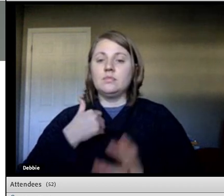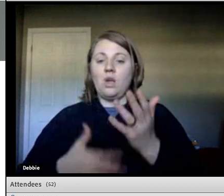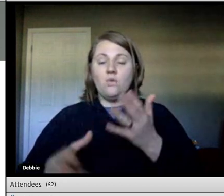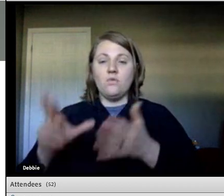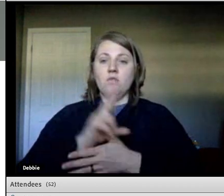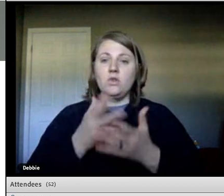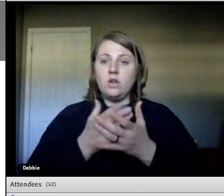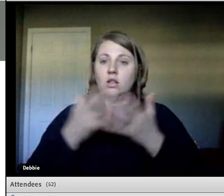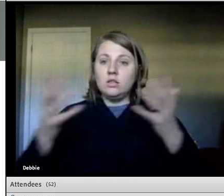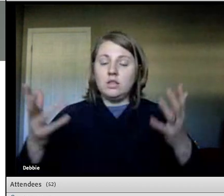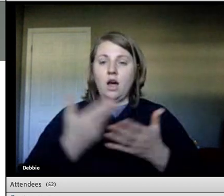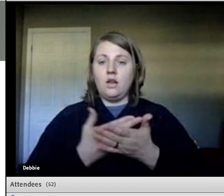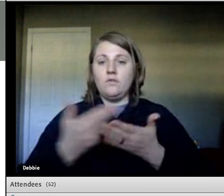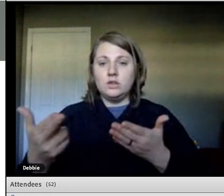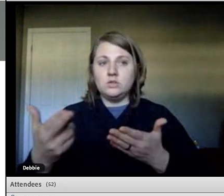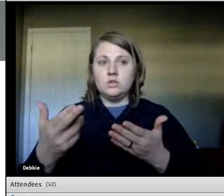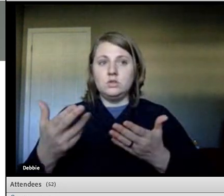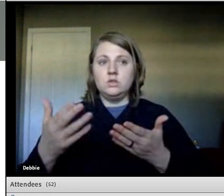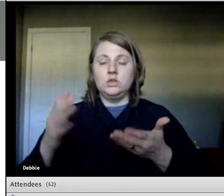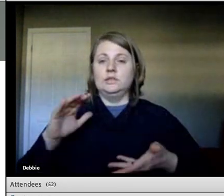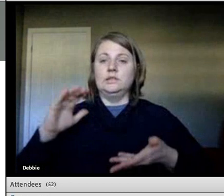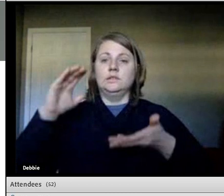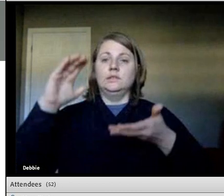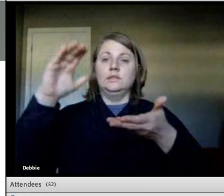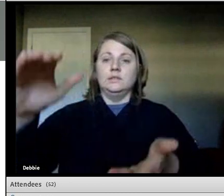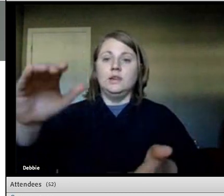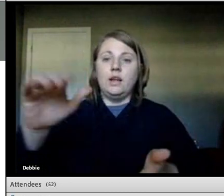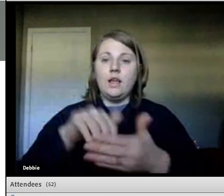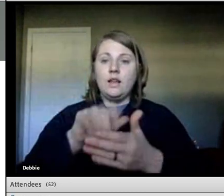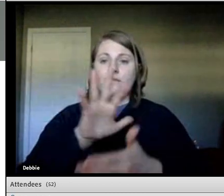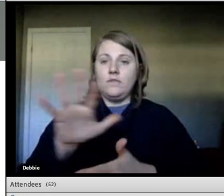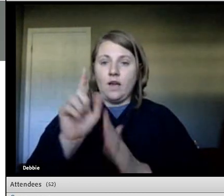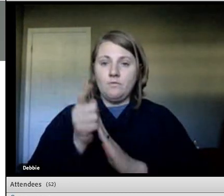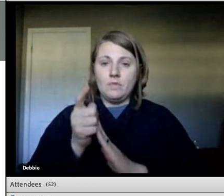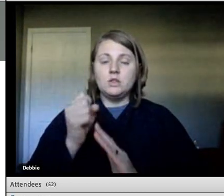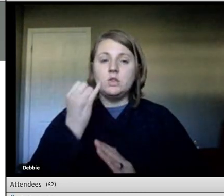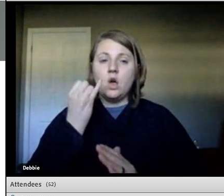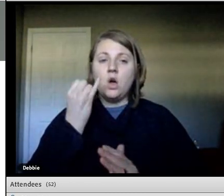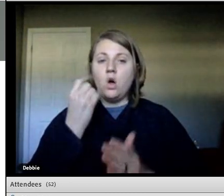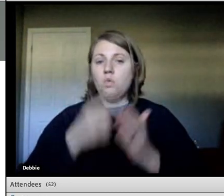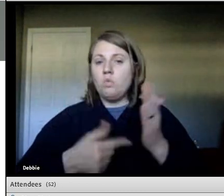So what did I miss, or what did you want to comment on that we didn't cover yet?